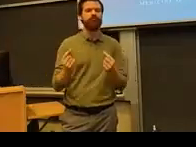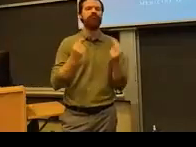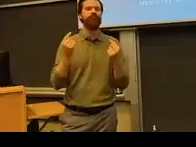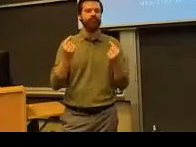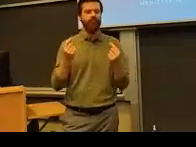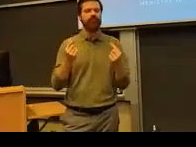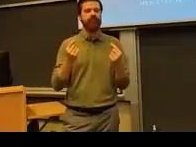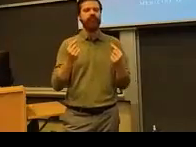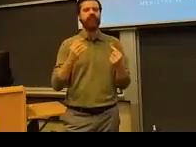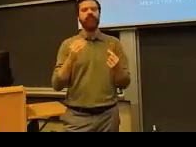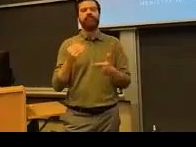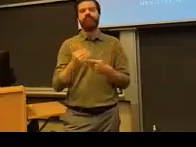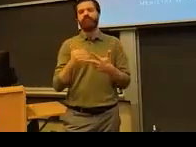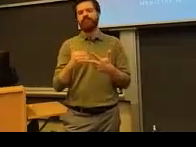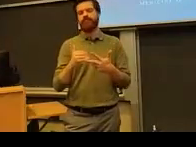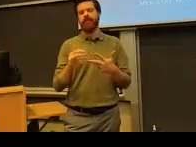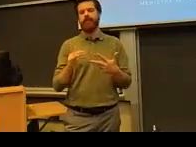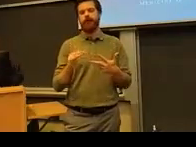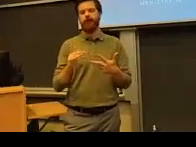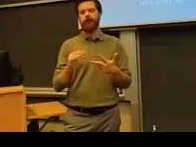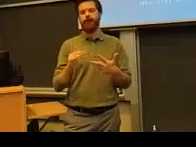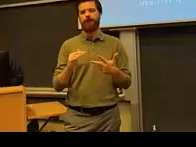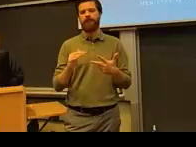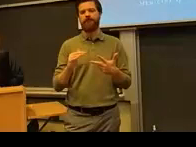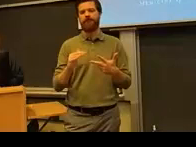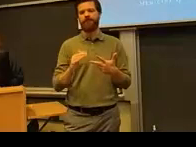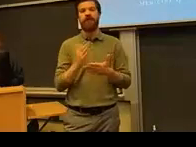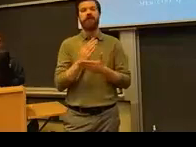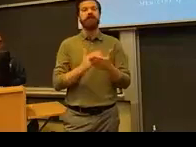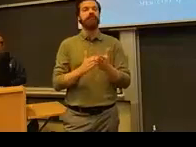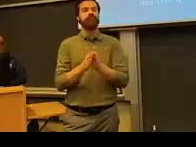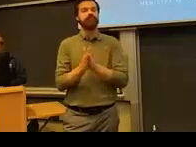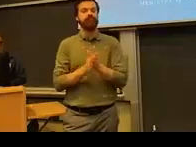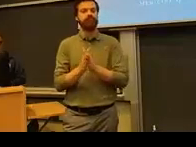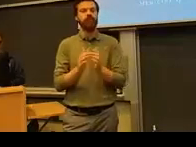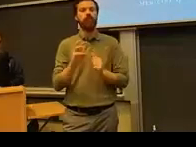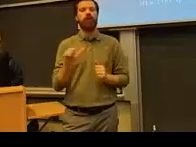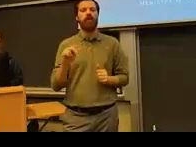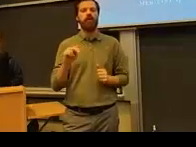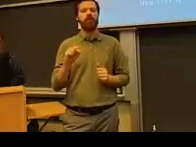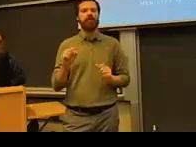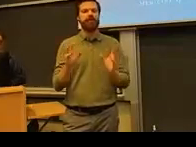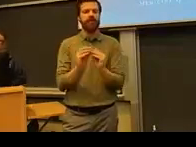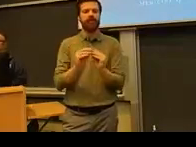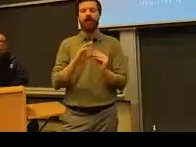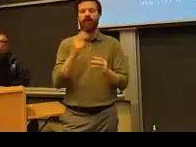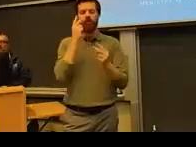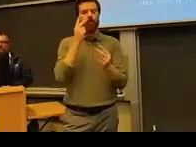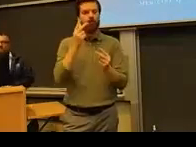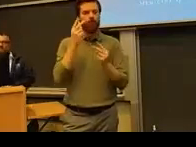and uh some initiatives around Wellness sessions and the Memorial Garden which is outside g92 that